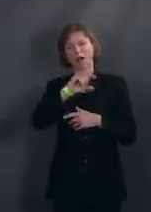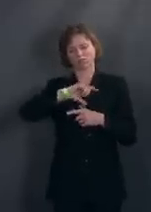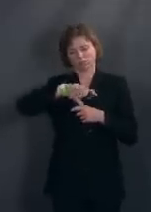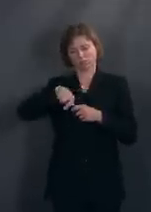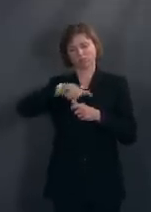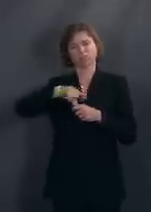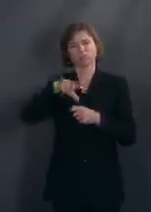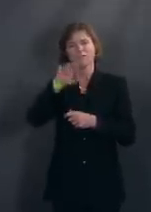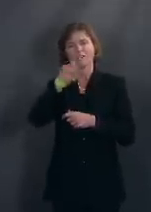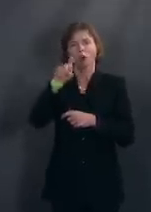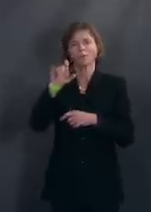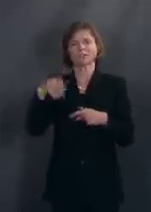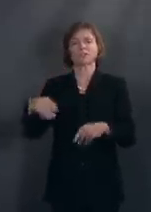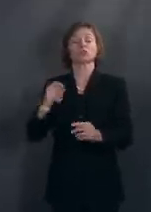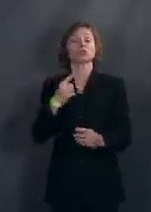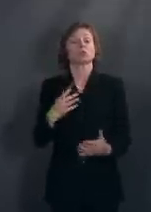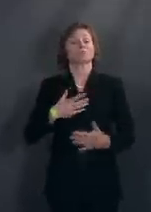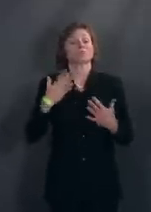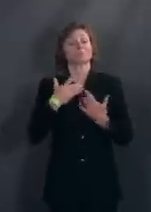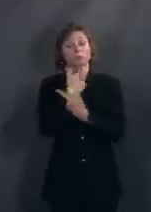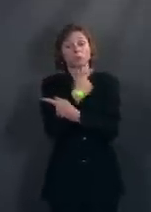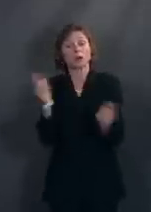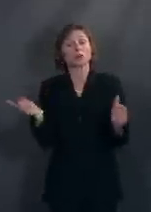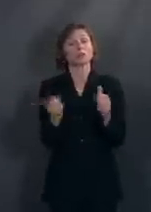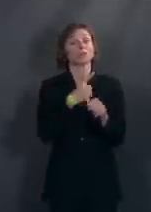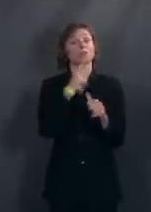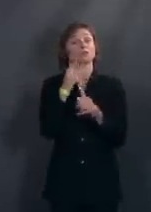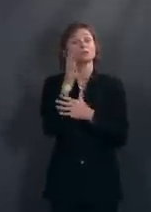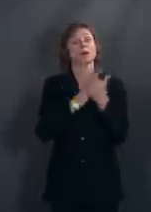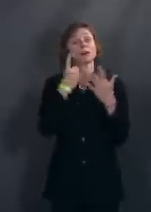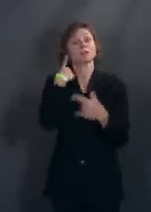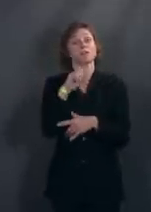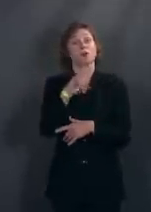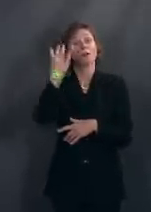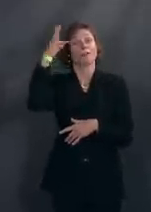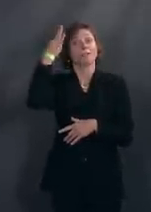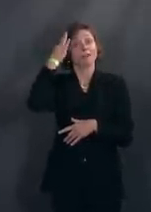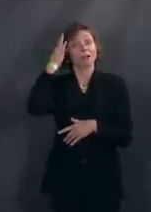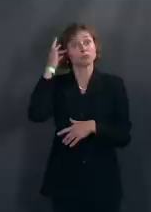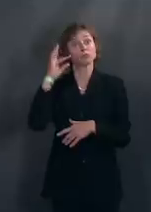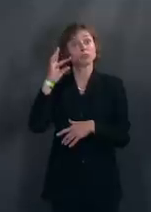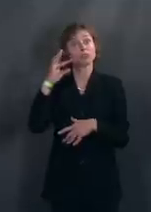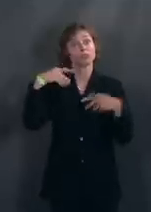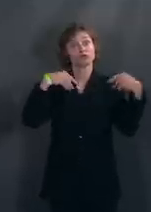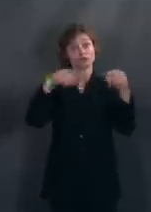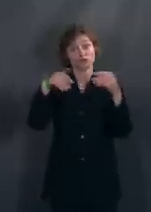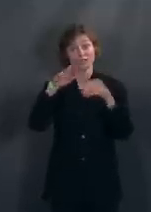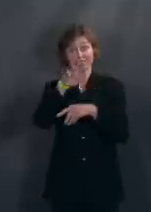of the federal retail pharmacy program for COVID-19 vaccinations. This is a key component